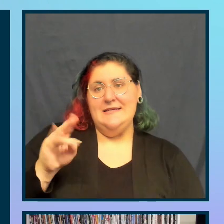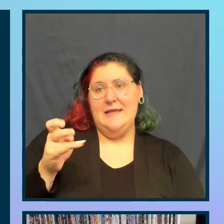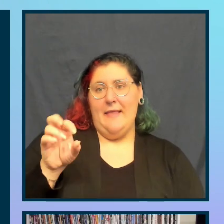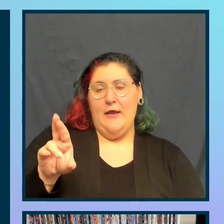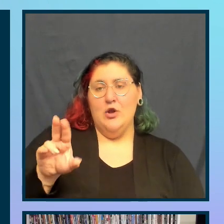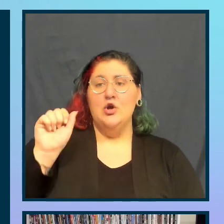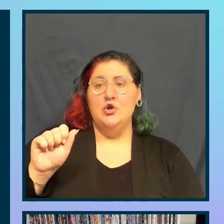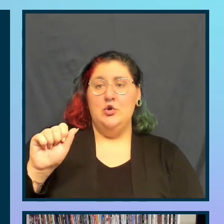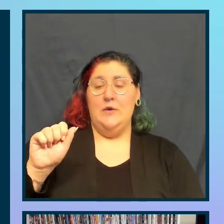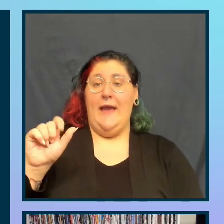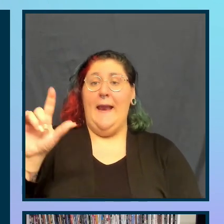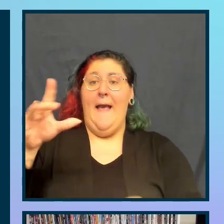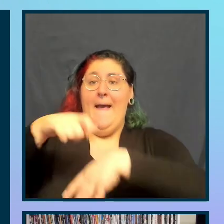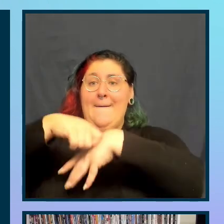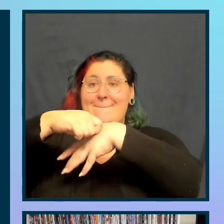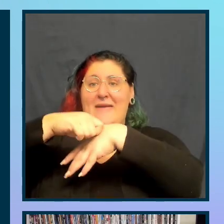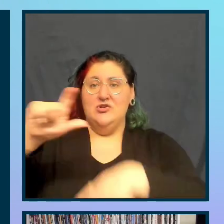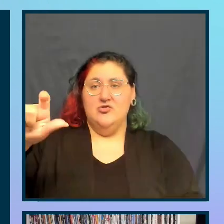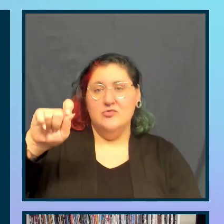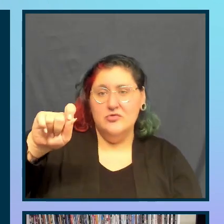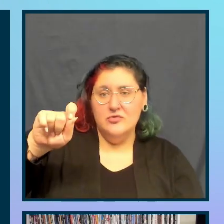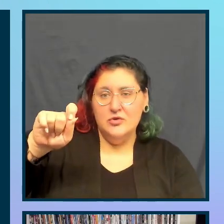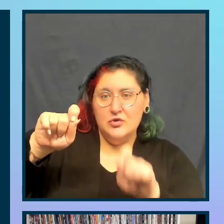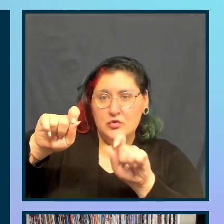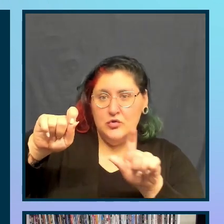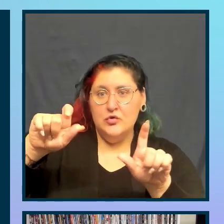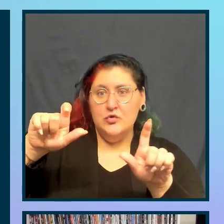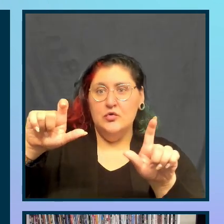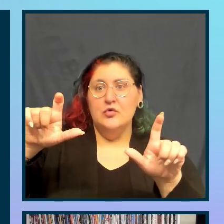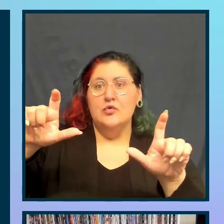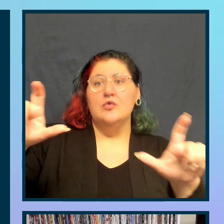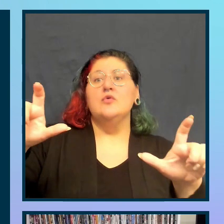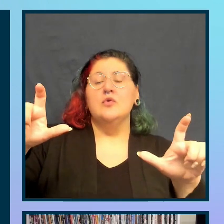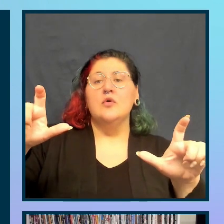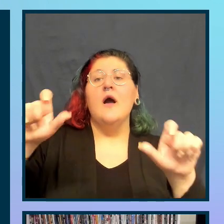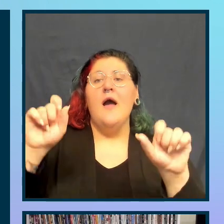and then clicking and dragging your mouse cursor. So testing with VoiceOver on the desktop